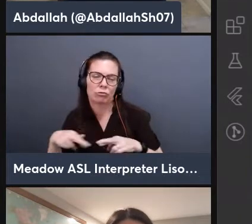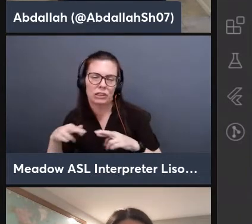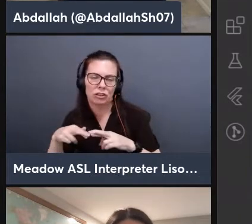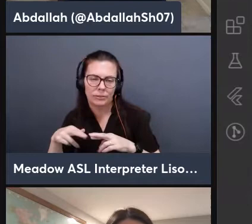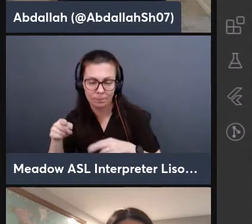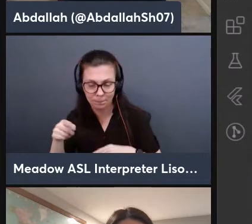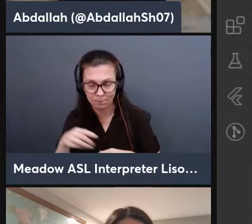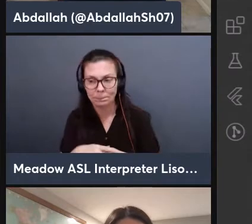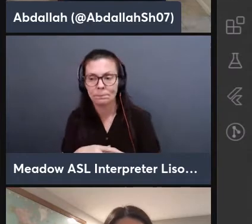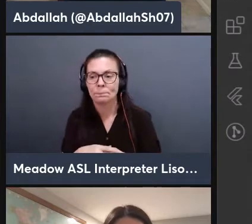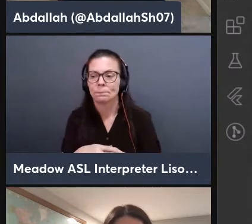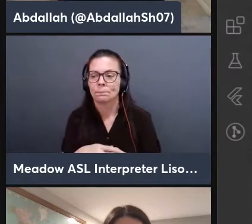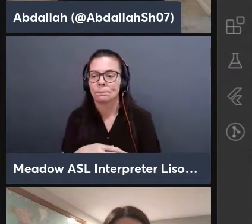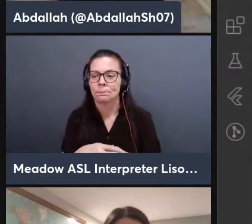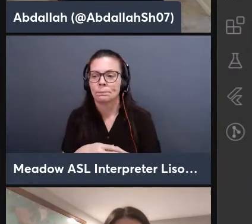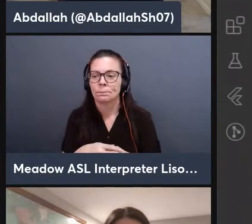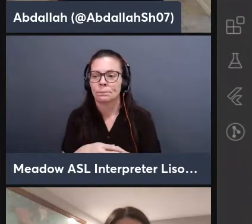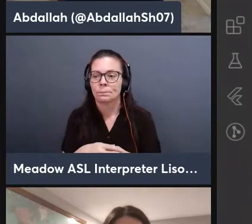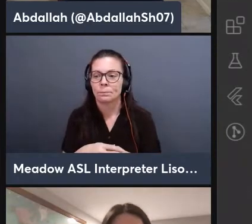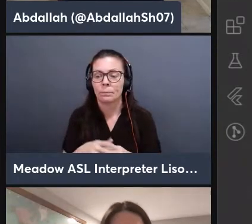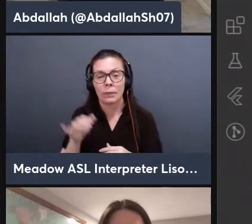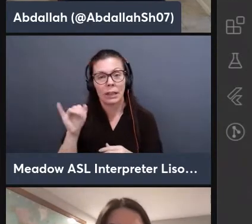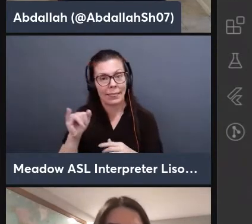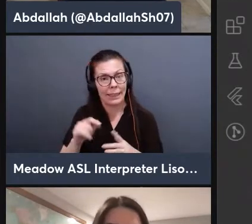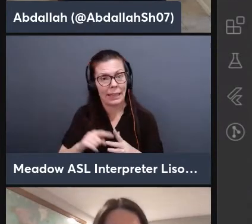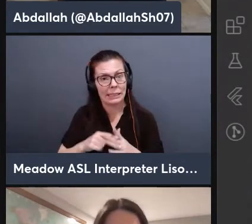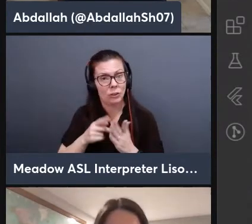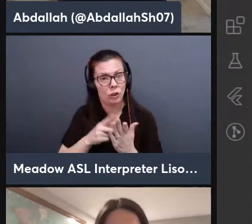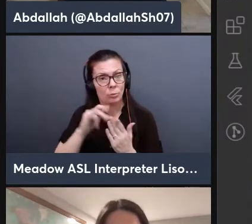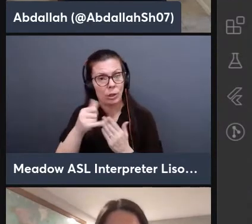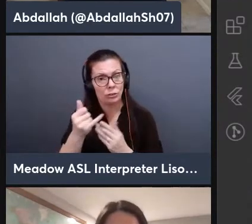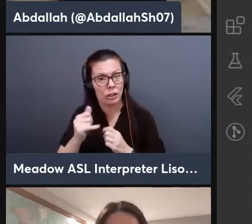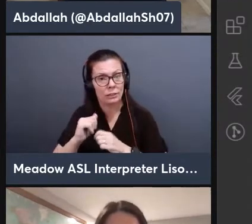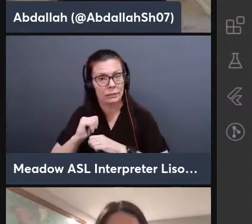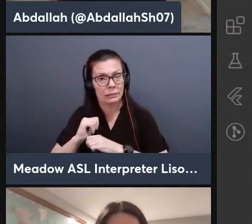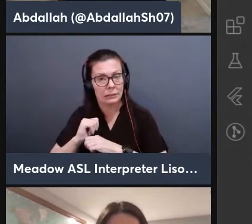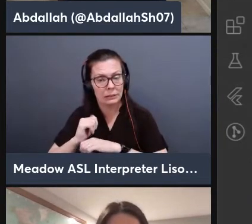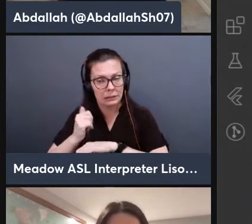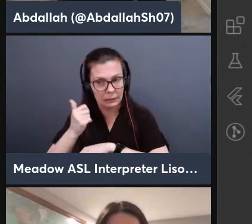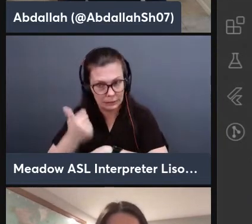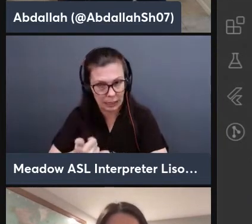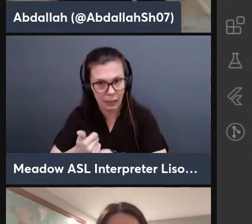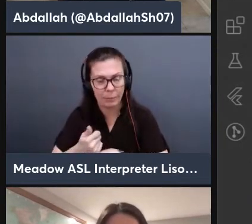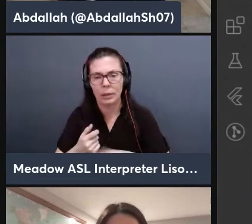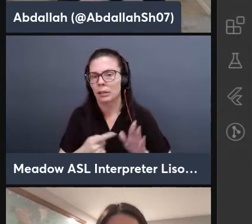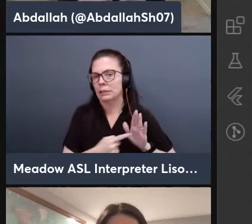And then as this initial project is being set up the sample app has already done the job